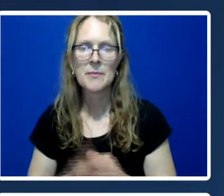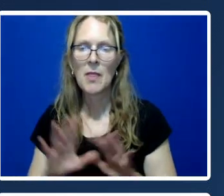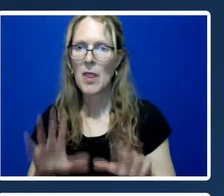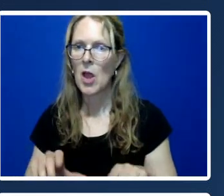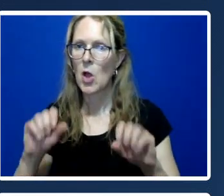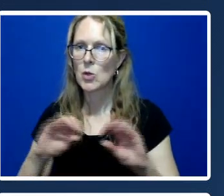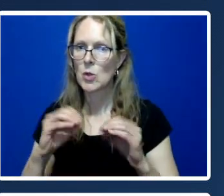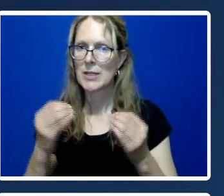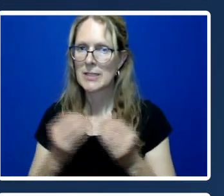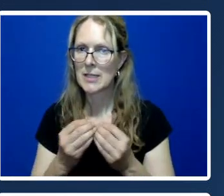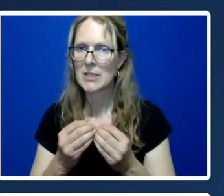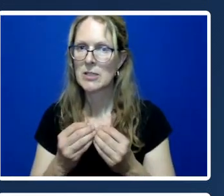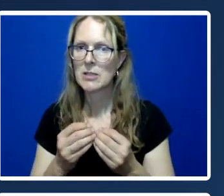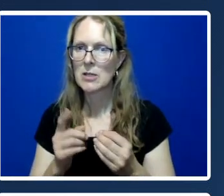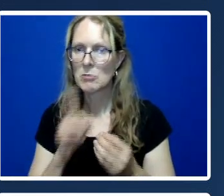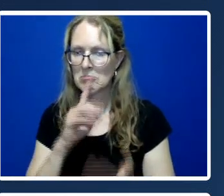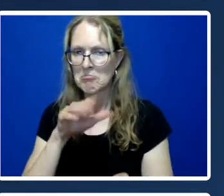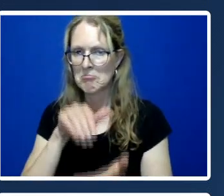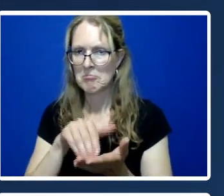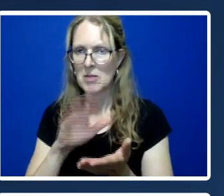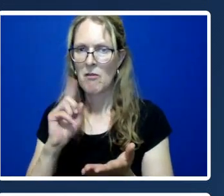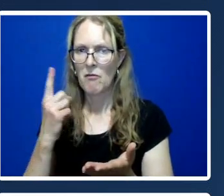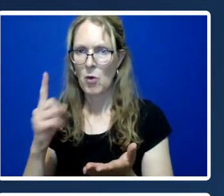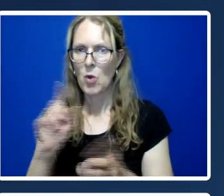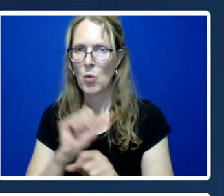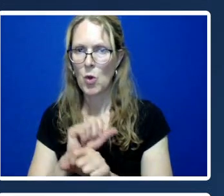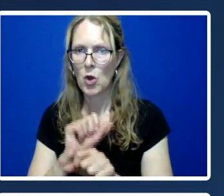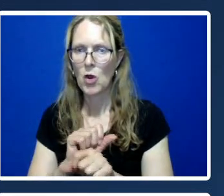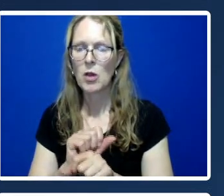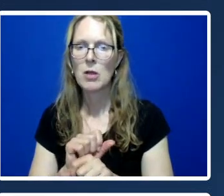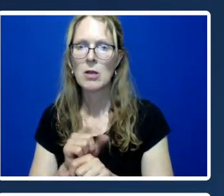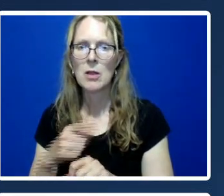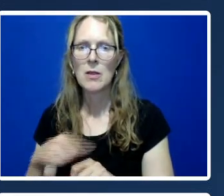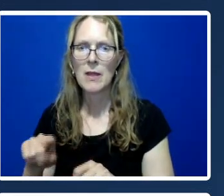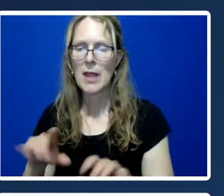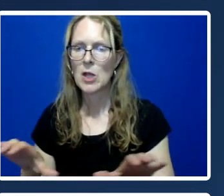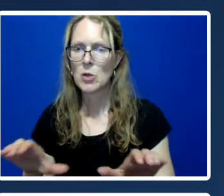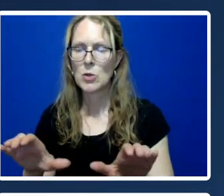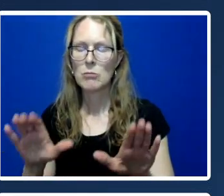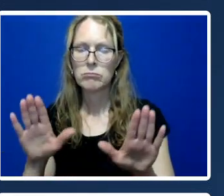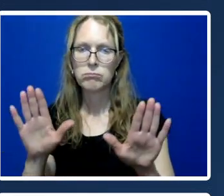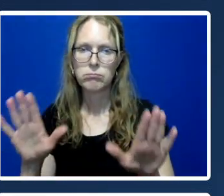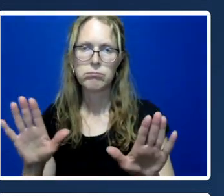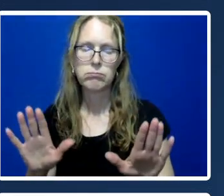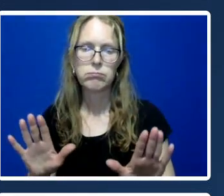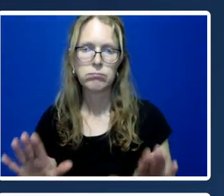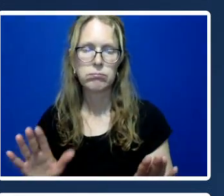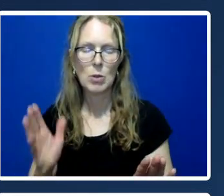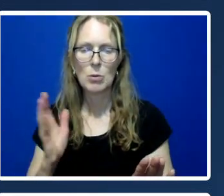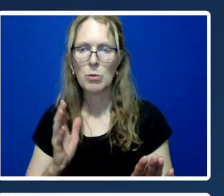all of this work. And they do an incredible amount of engagement locally -- getting to